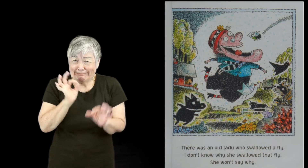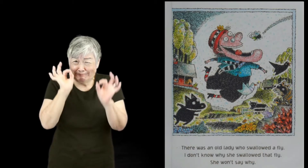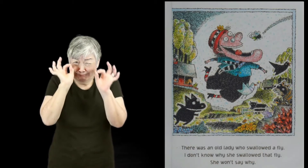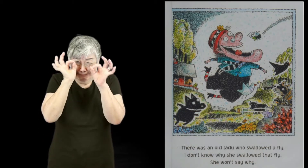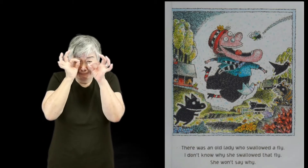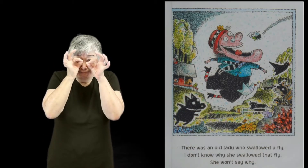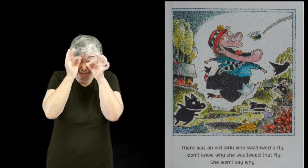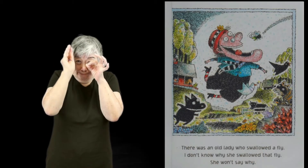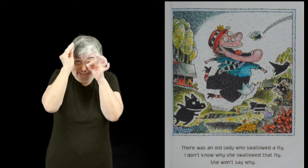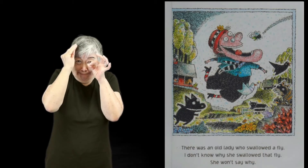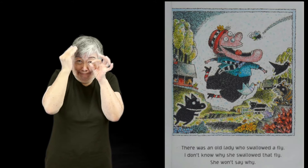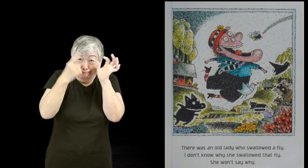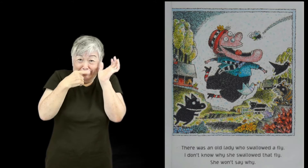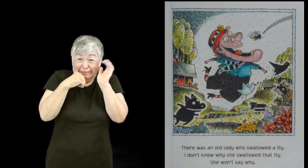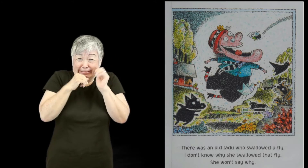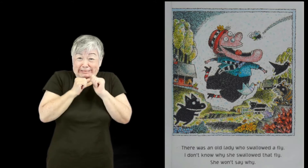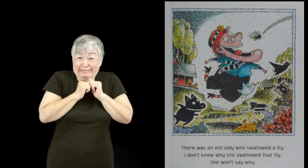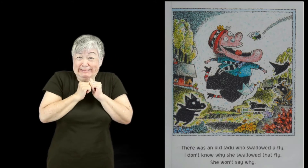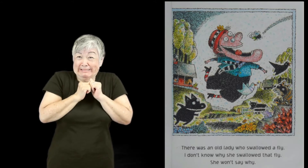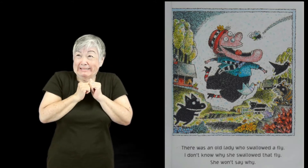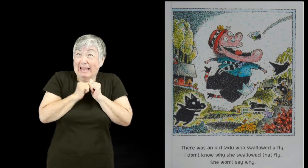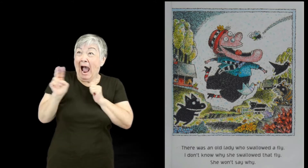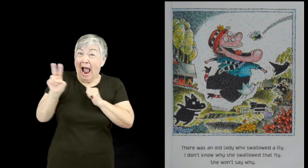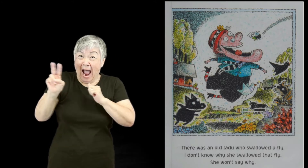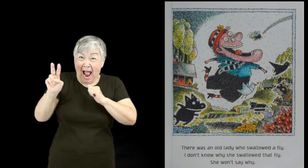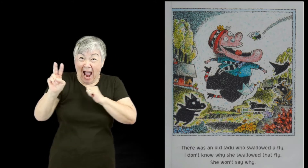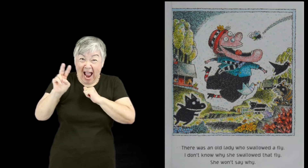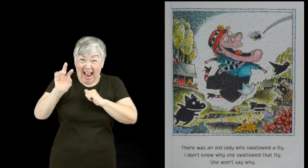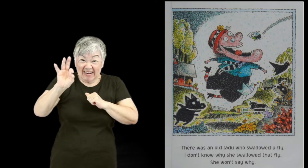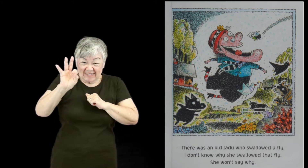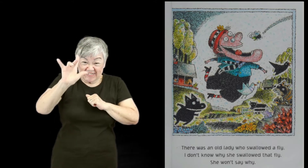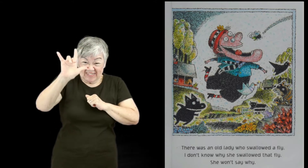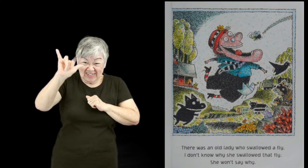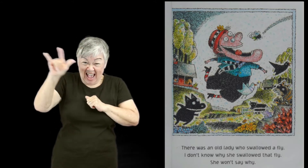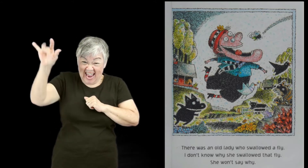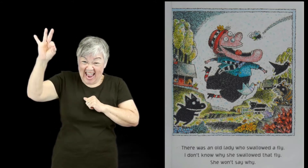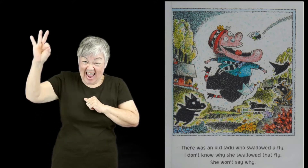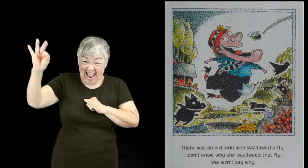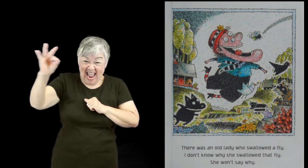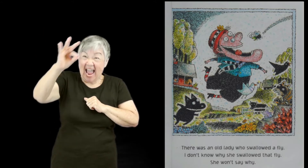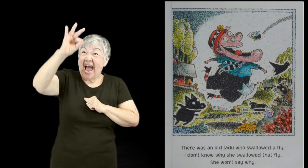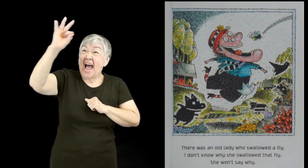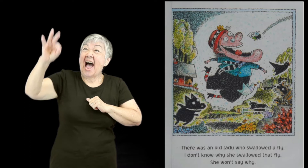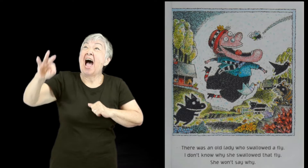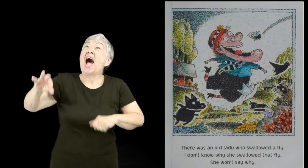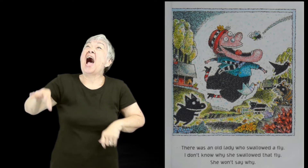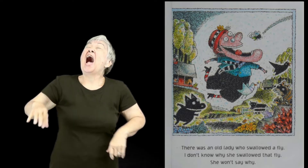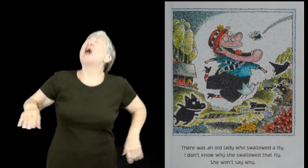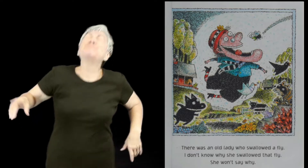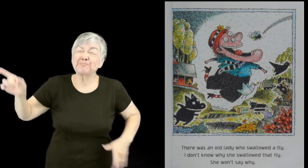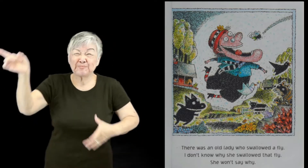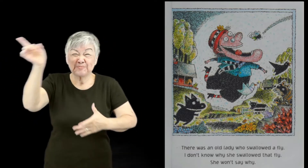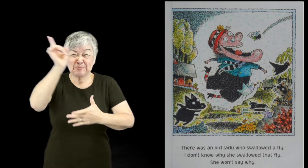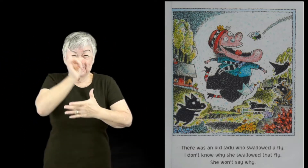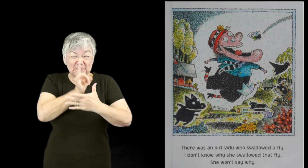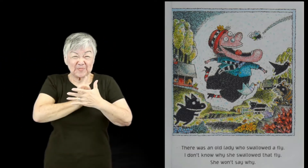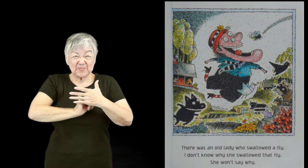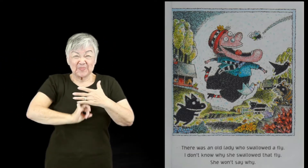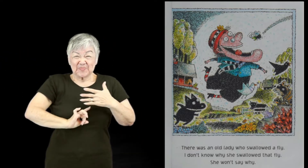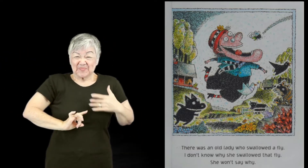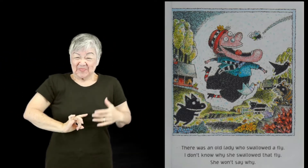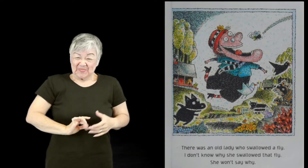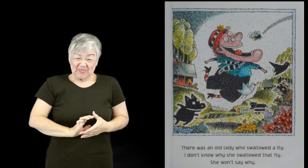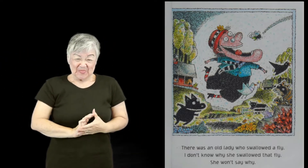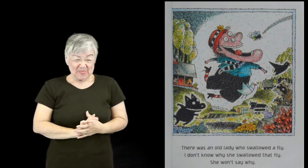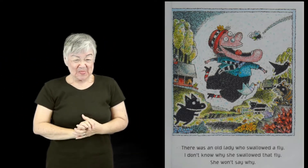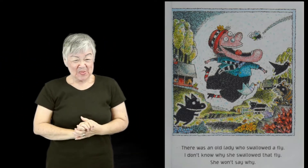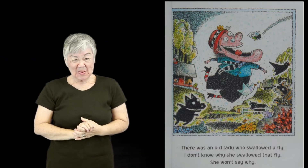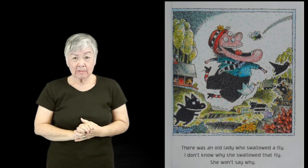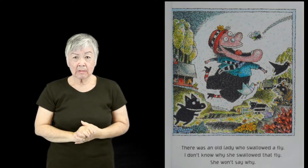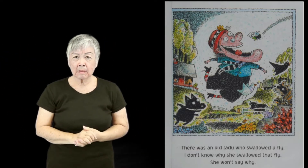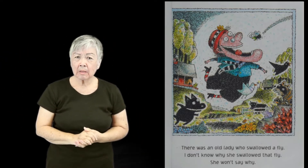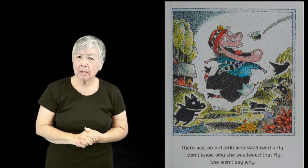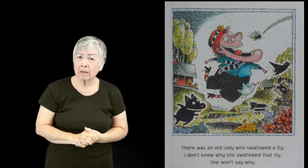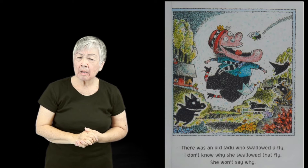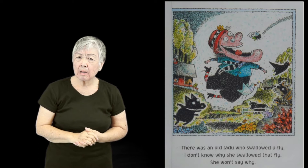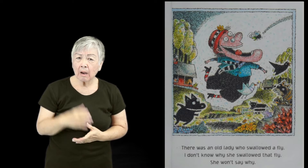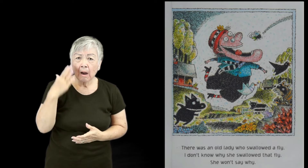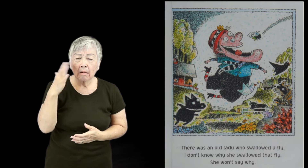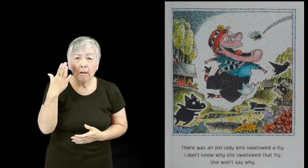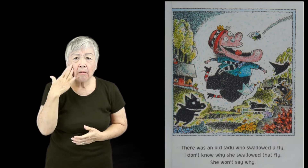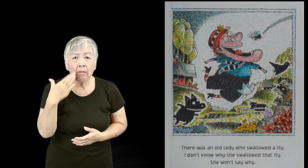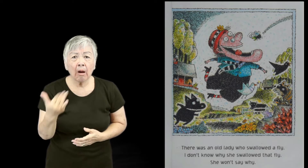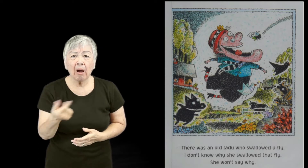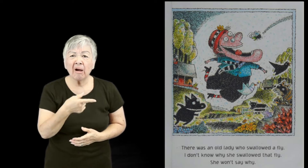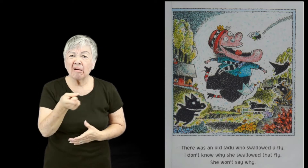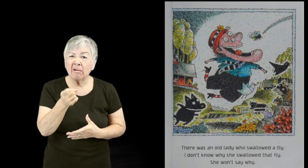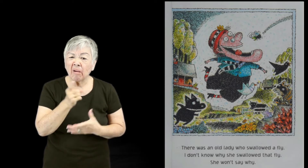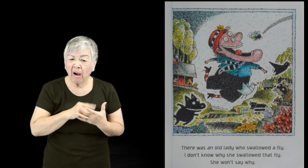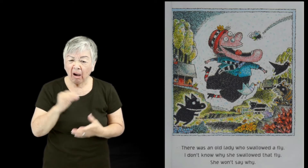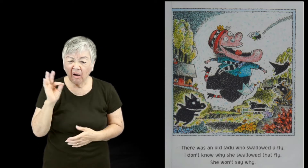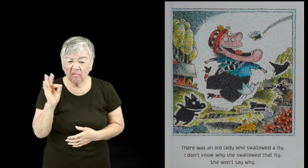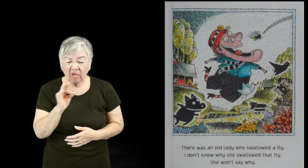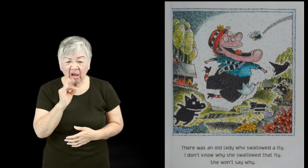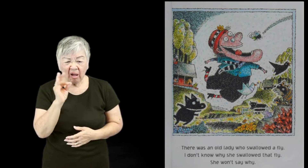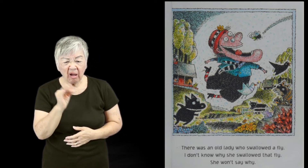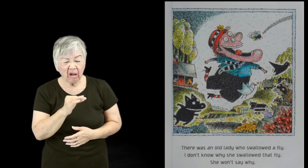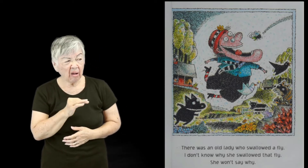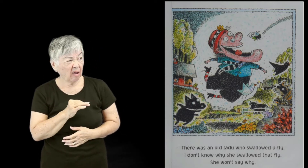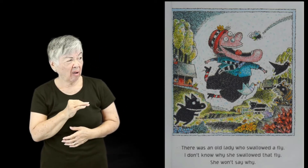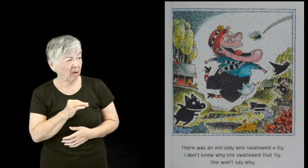There was an old lady who swallowed a fly. I don’t know why she swallowed that fly.